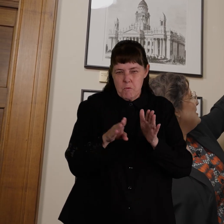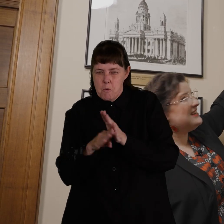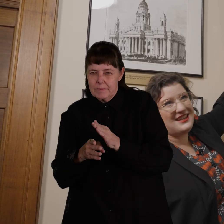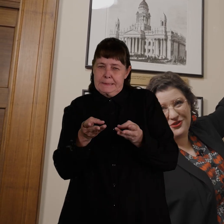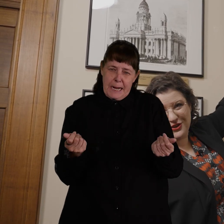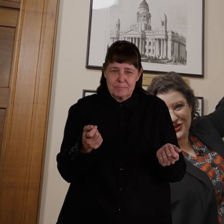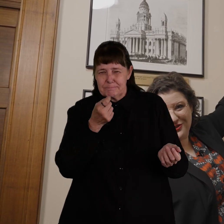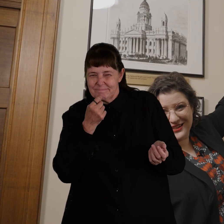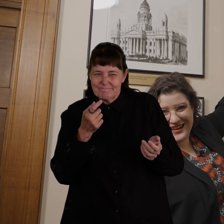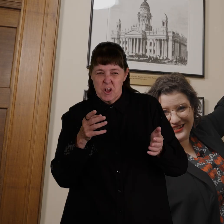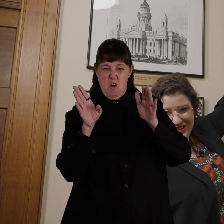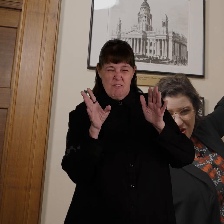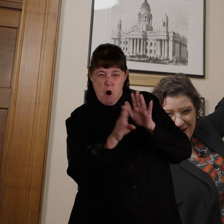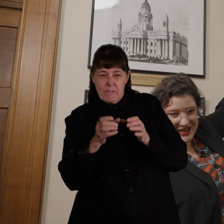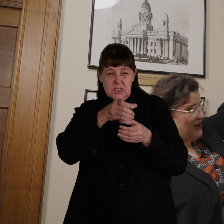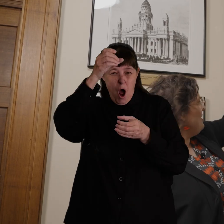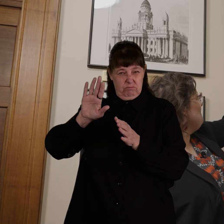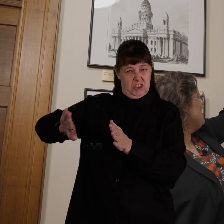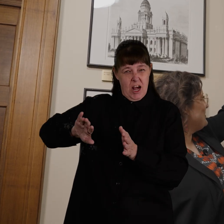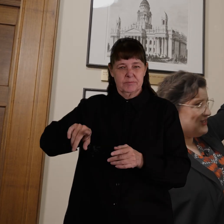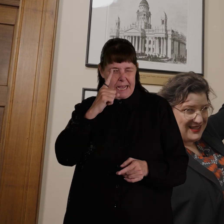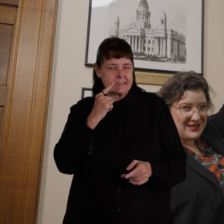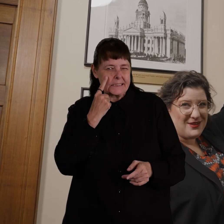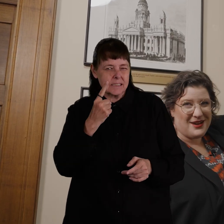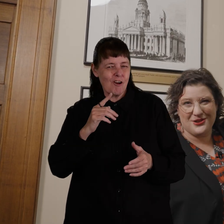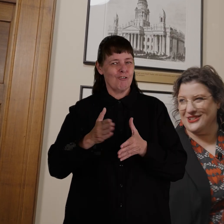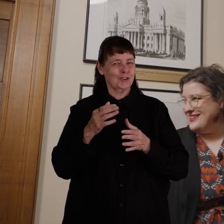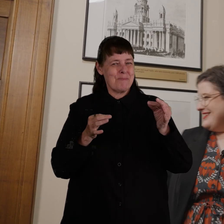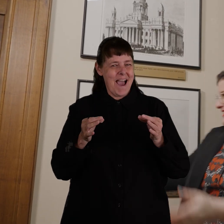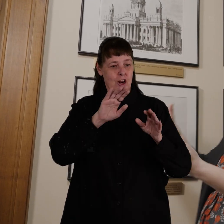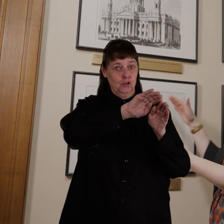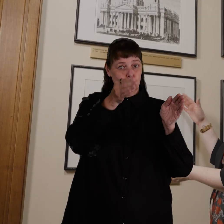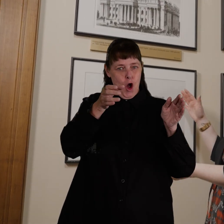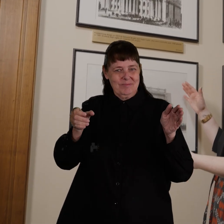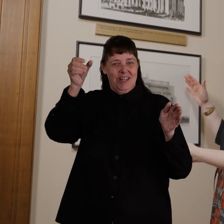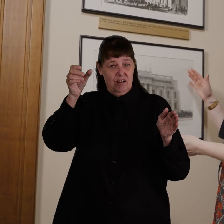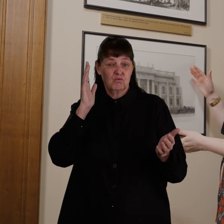you can see the original intended dome and tower. So this is what they wanted. And this is what we